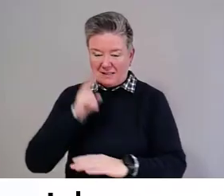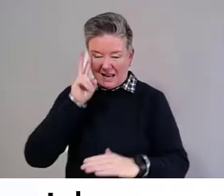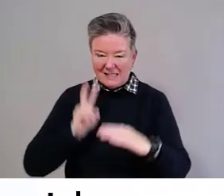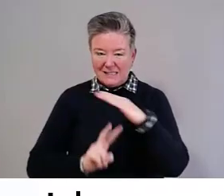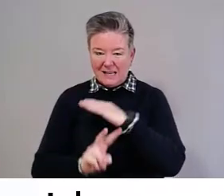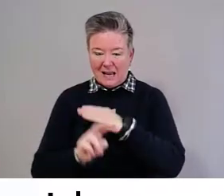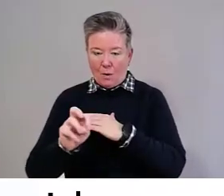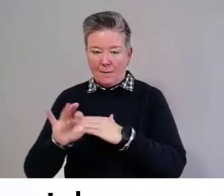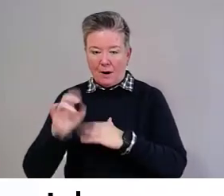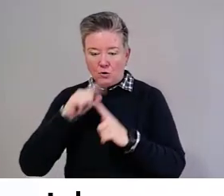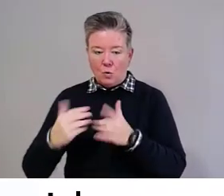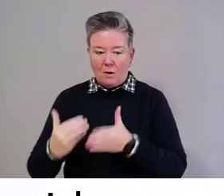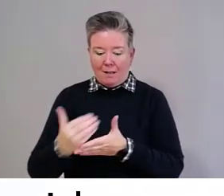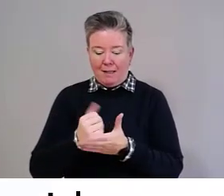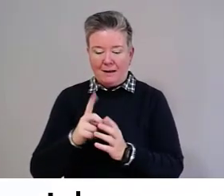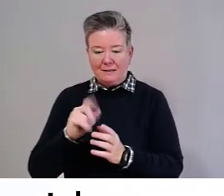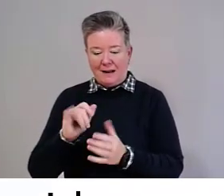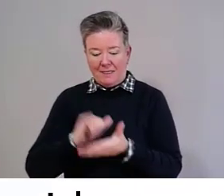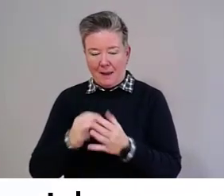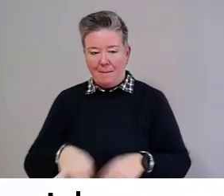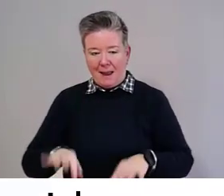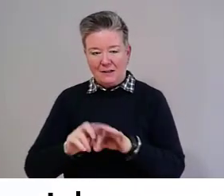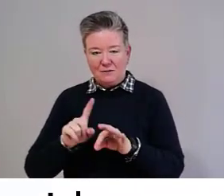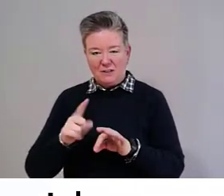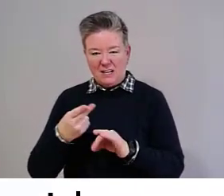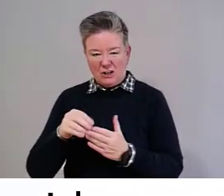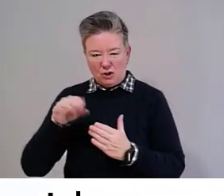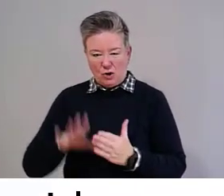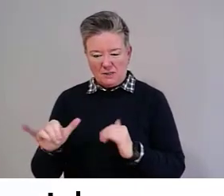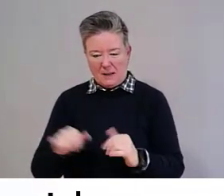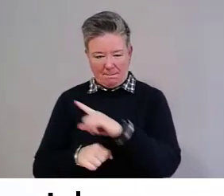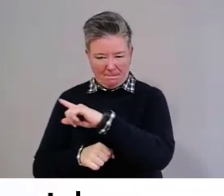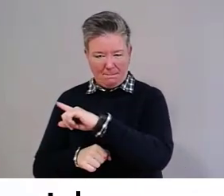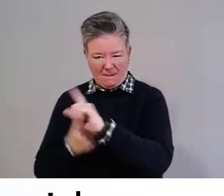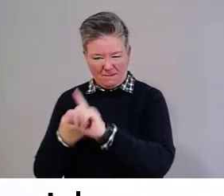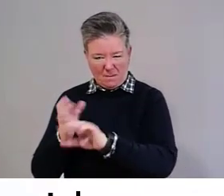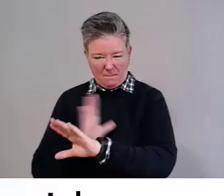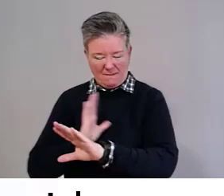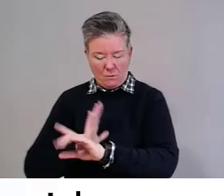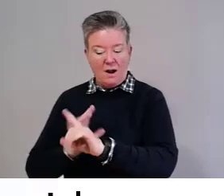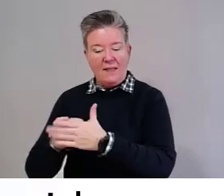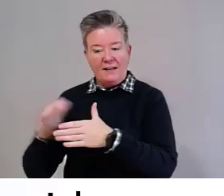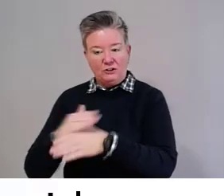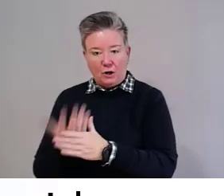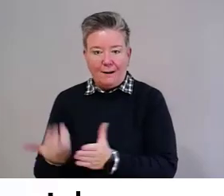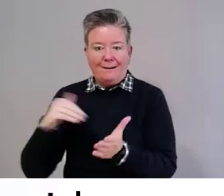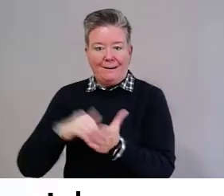on collecting data that matters for DHH learners. It is shared again, today,